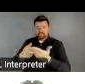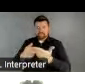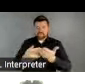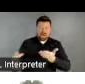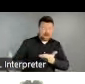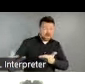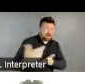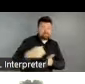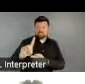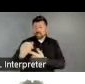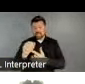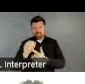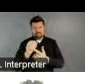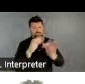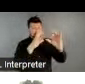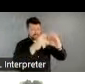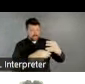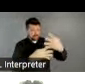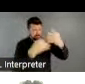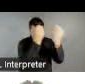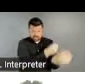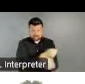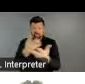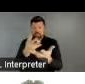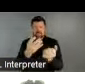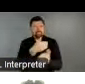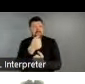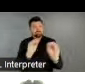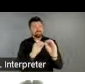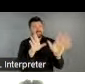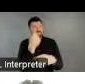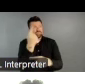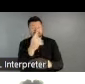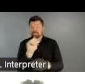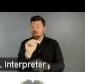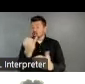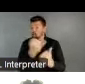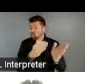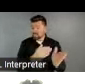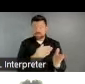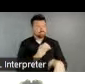the field and beyond, enriching our understanding about artists' labor and career pathways, cultural